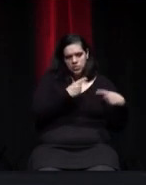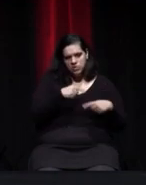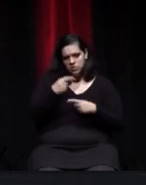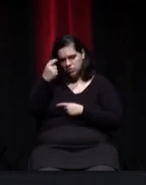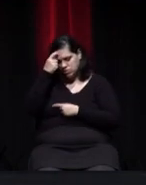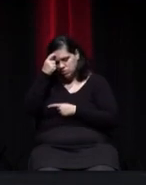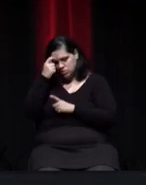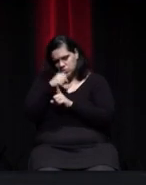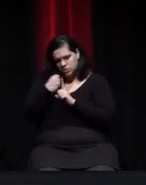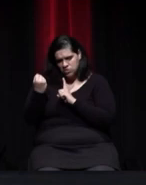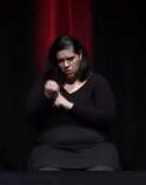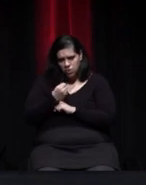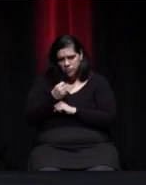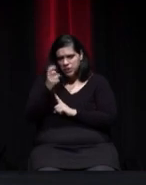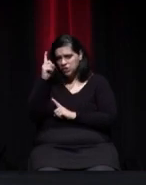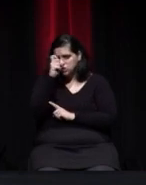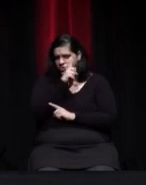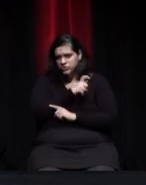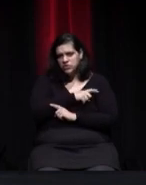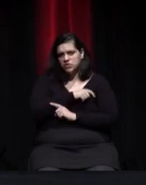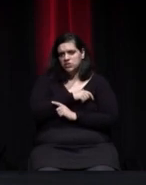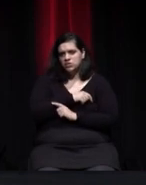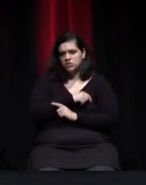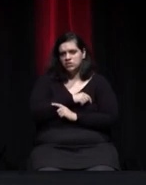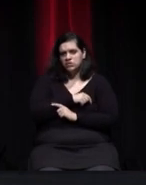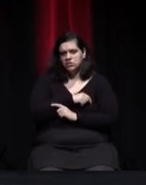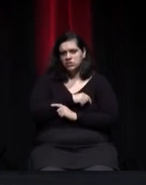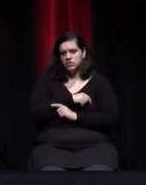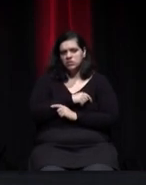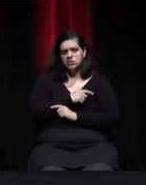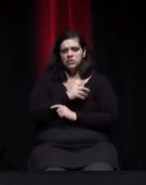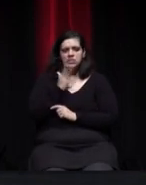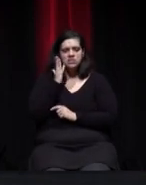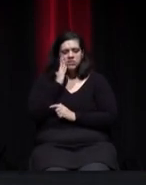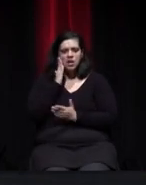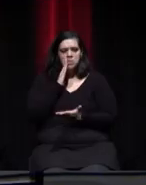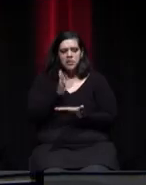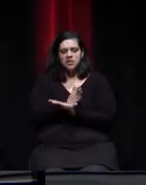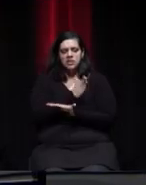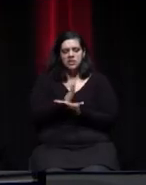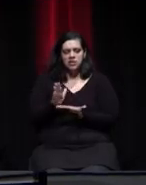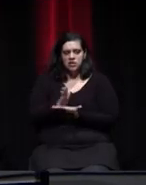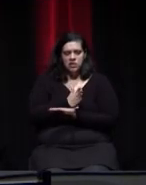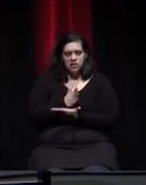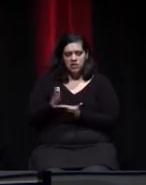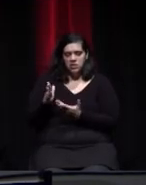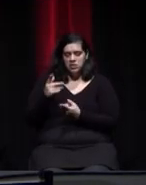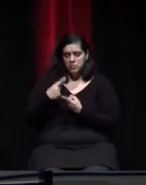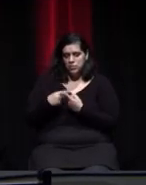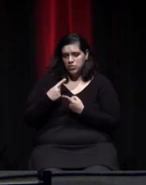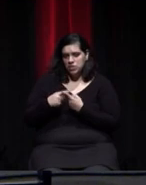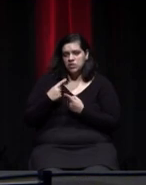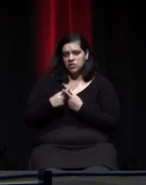It's hard to see this dividing line. Because, in a way, the political dimension